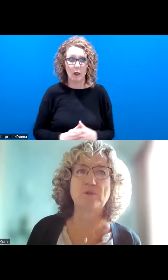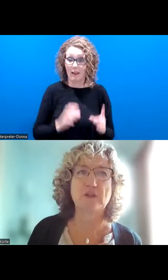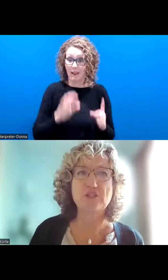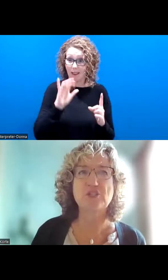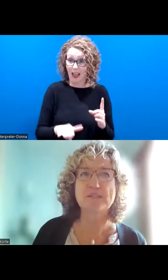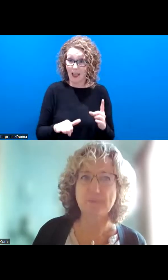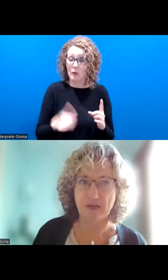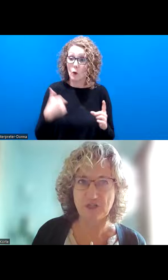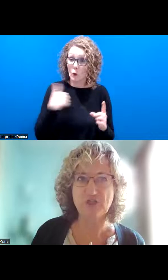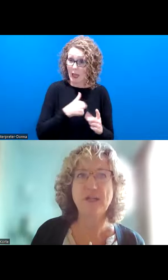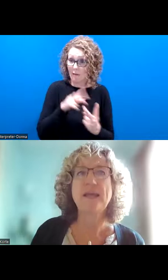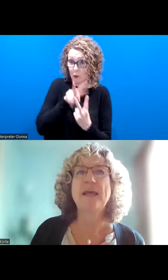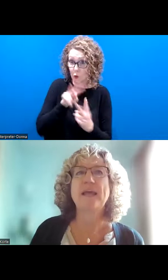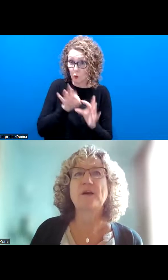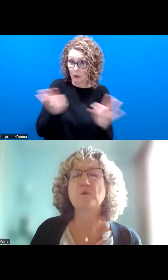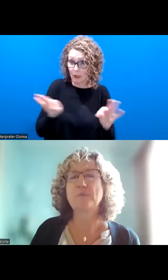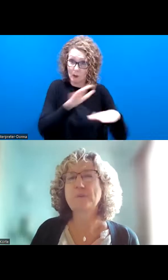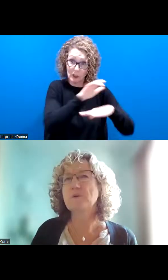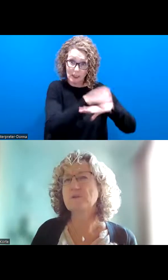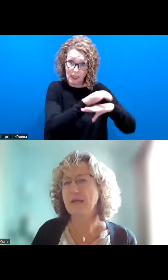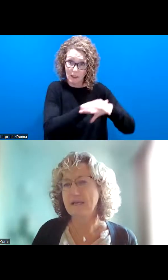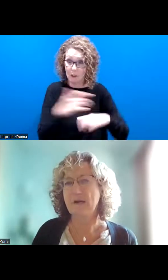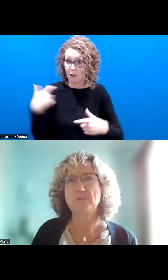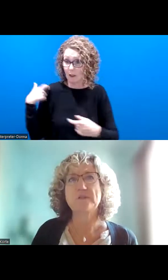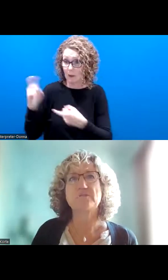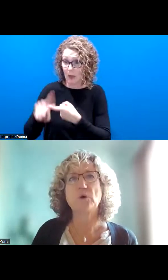ESD. So this is what those contributions look like